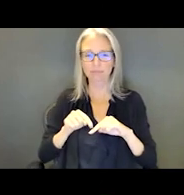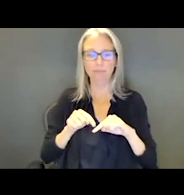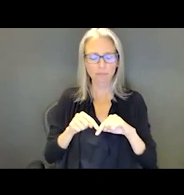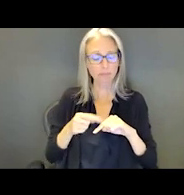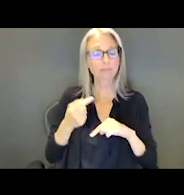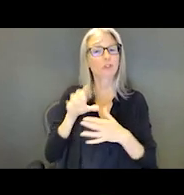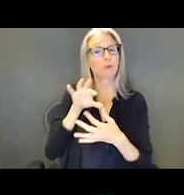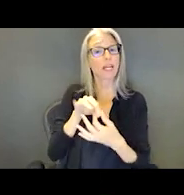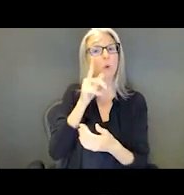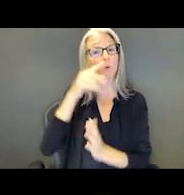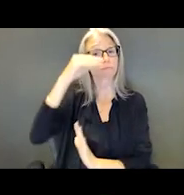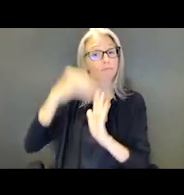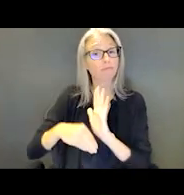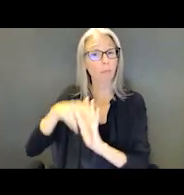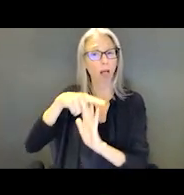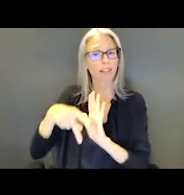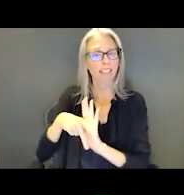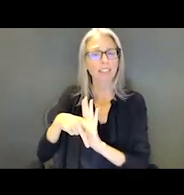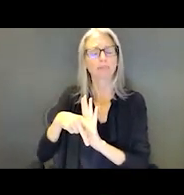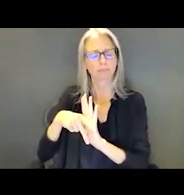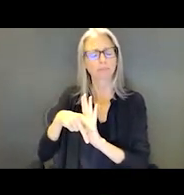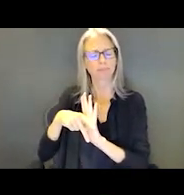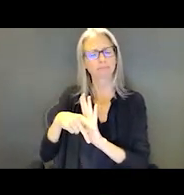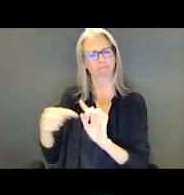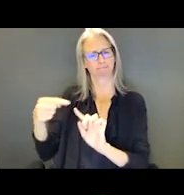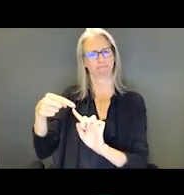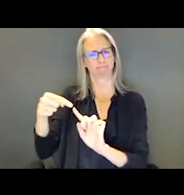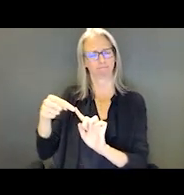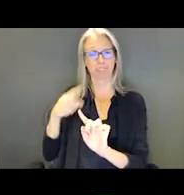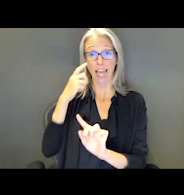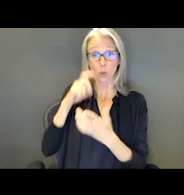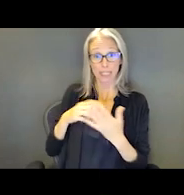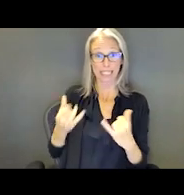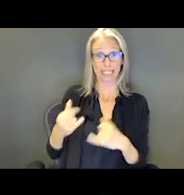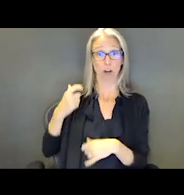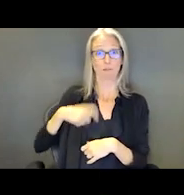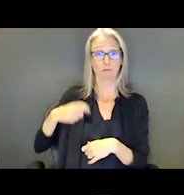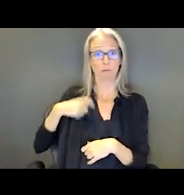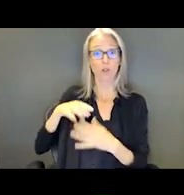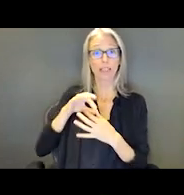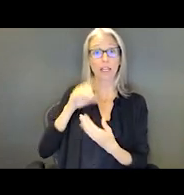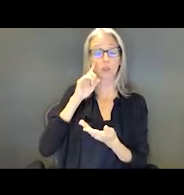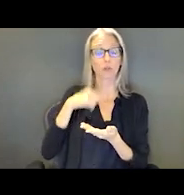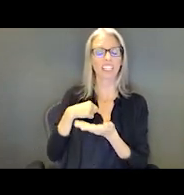And so I think for policy makers. Paying attention to the lived experiences is one of the most